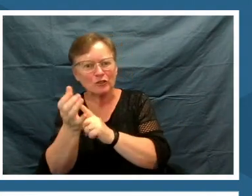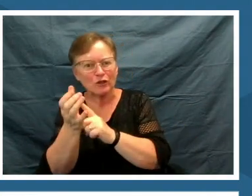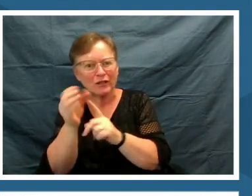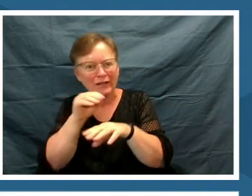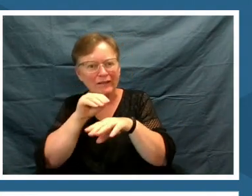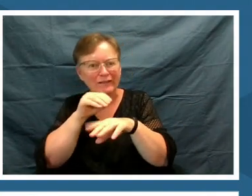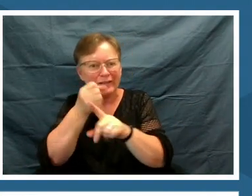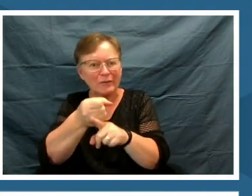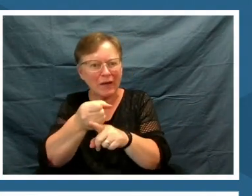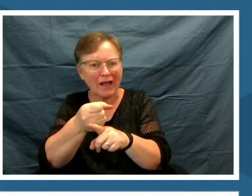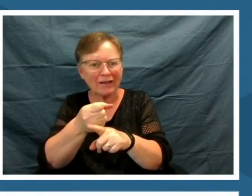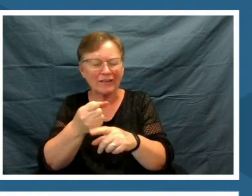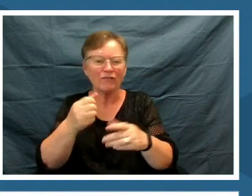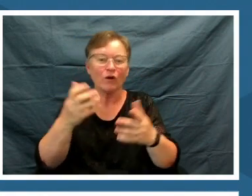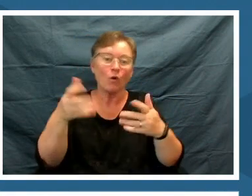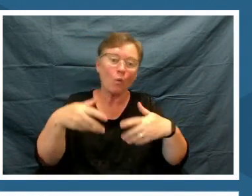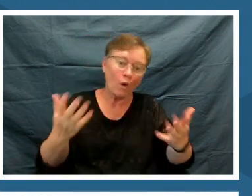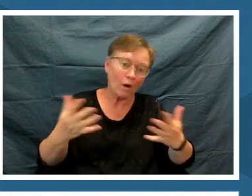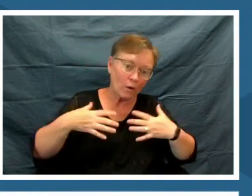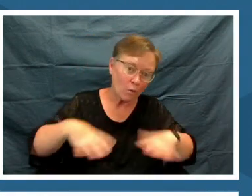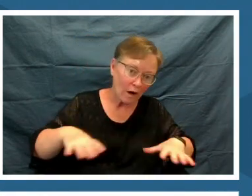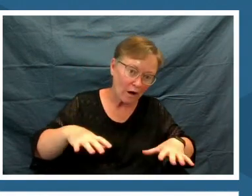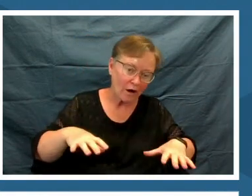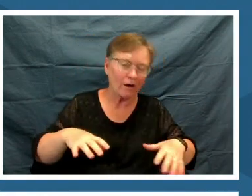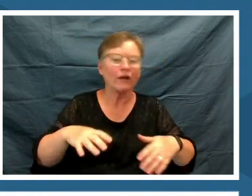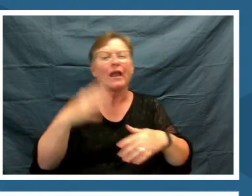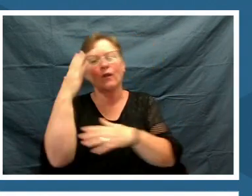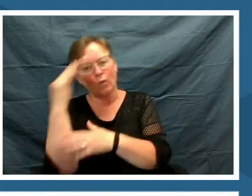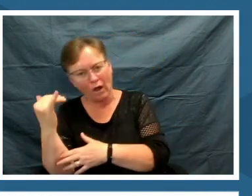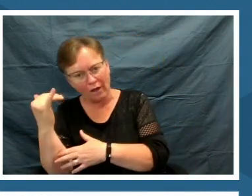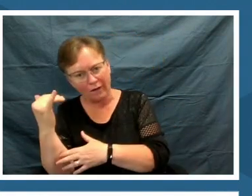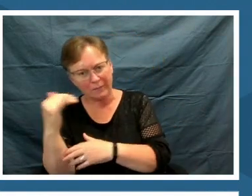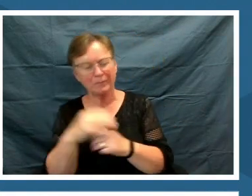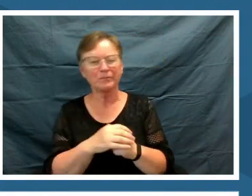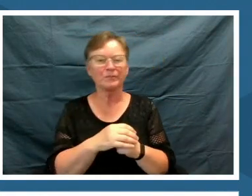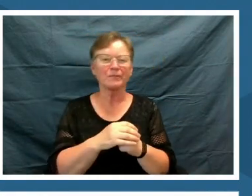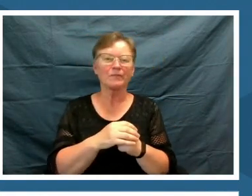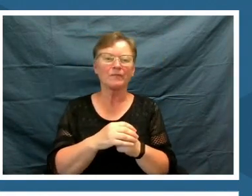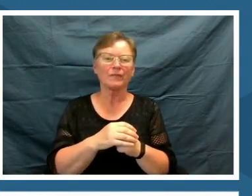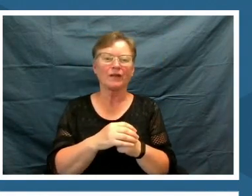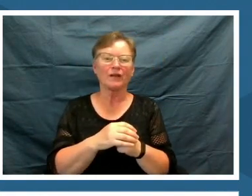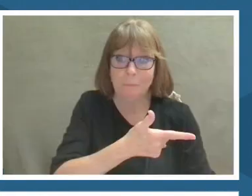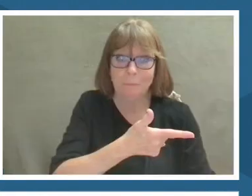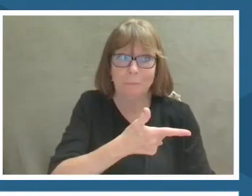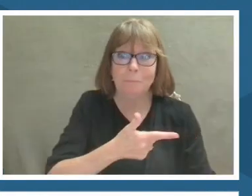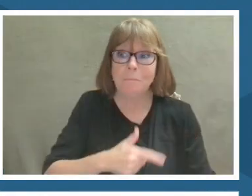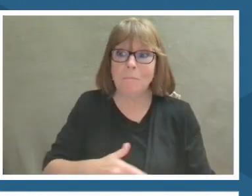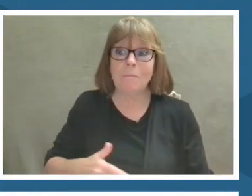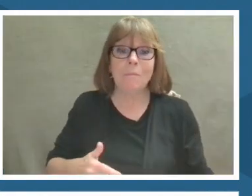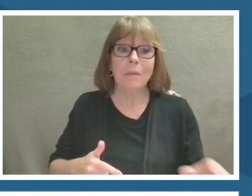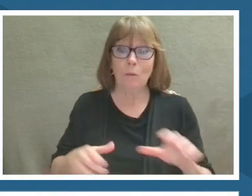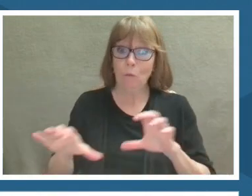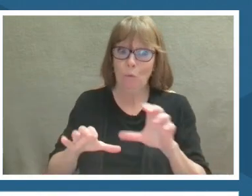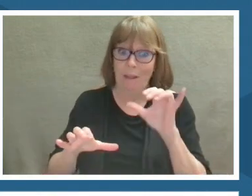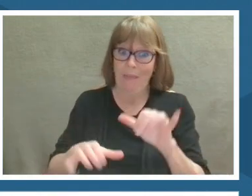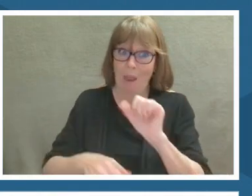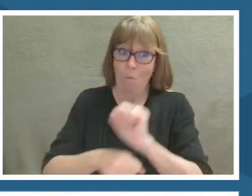we wear it in doing this work we are reading news articles we're looking at historical